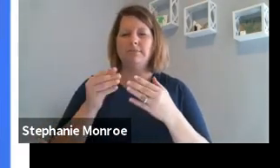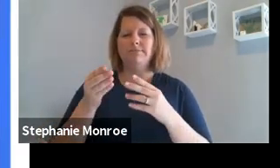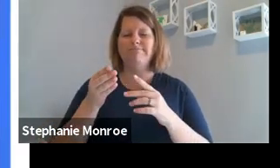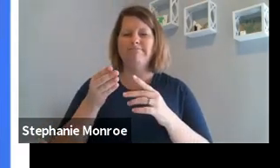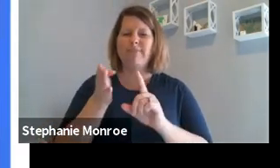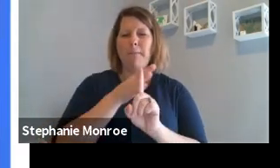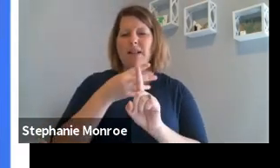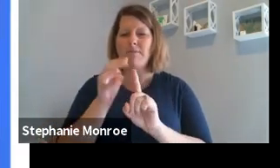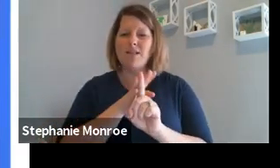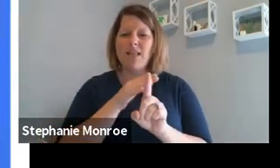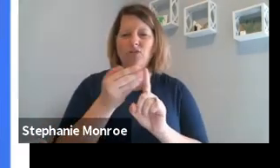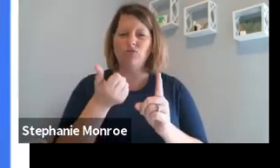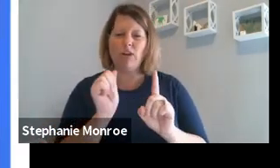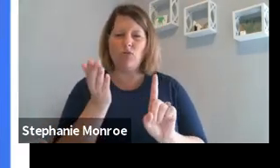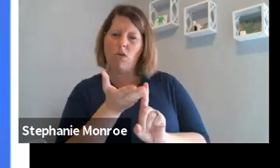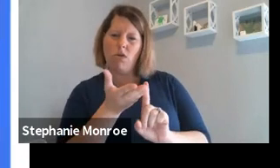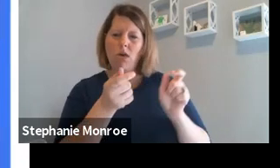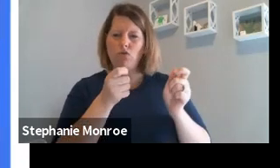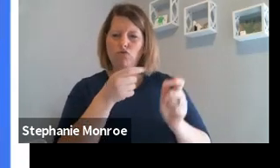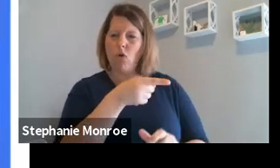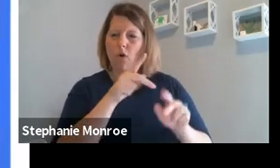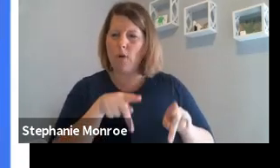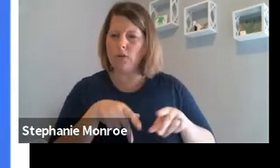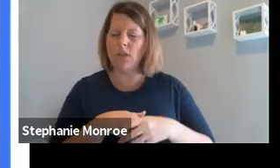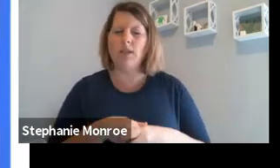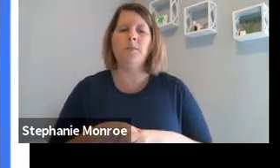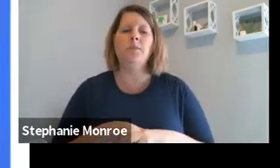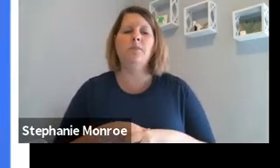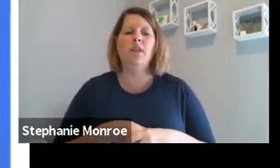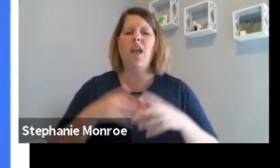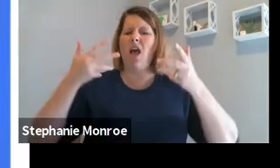and an act of controlling behavior. Unwanted sexual contact, is also something